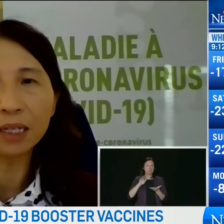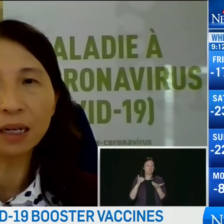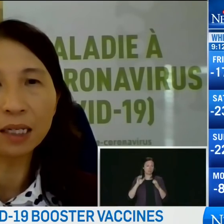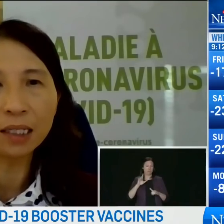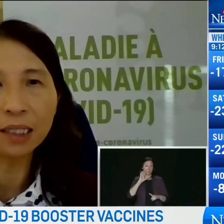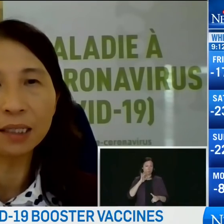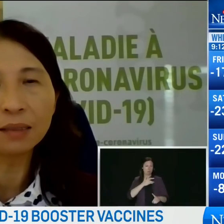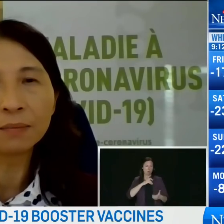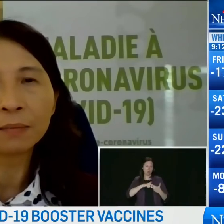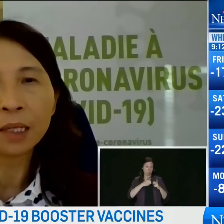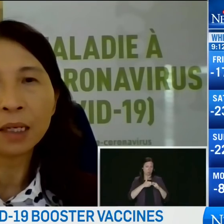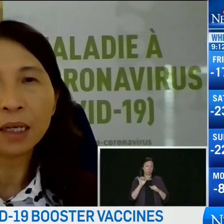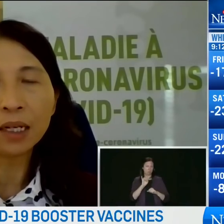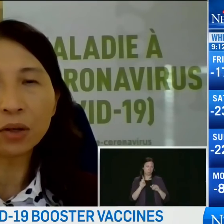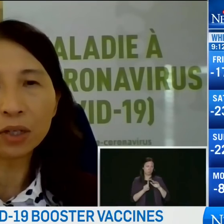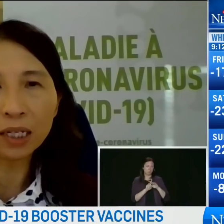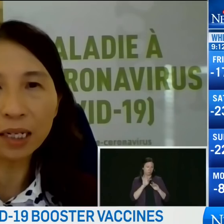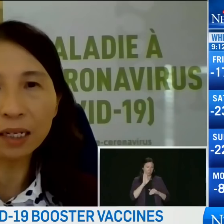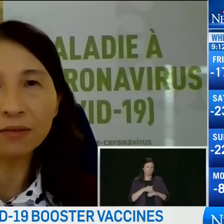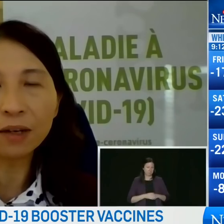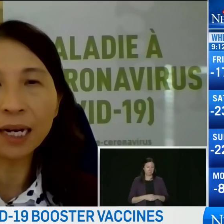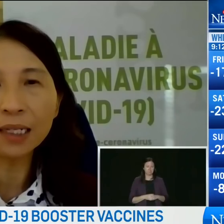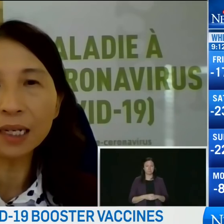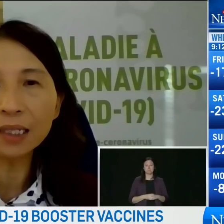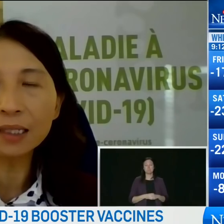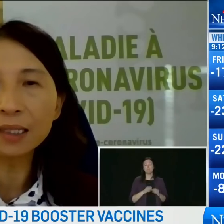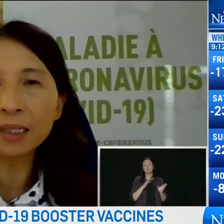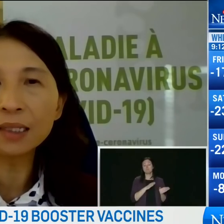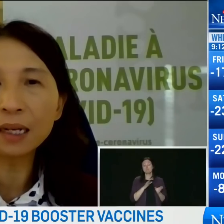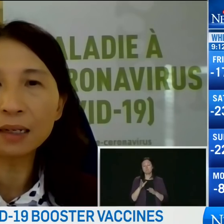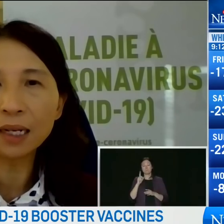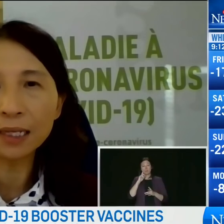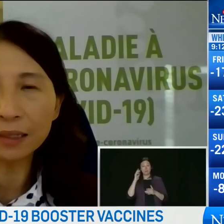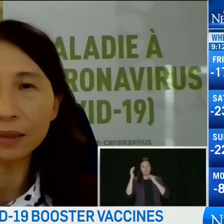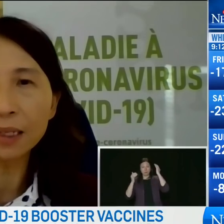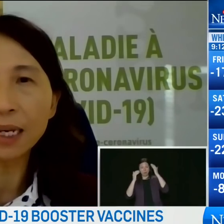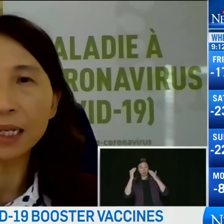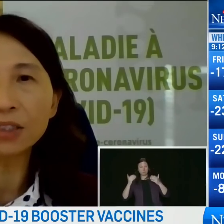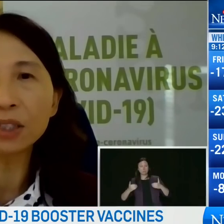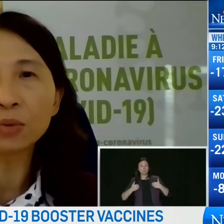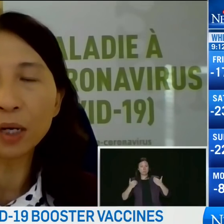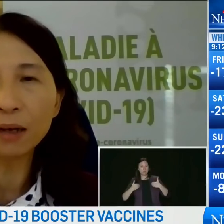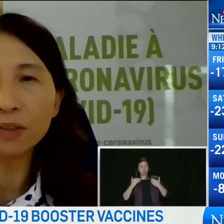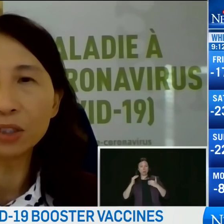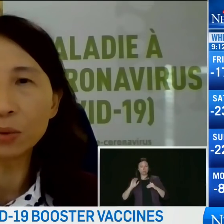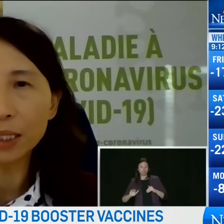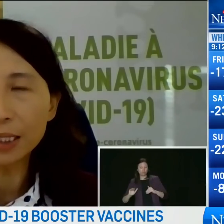INTERVALS MAY ALSO BE ASSOCIATED WITH A LOWER RISK OF MYOCARDITIS